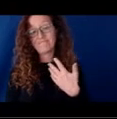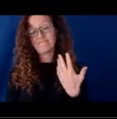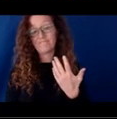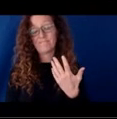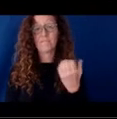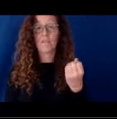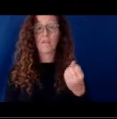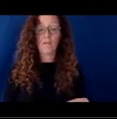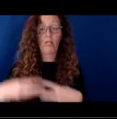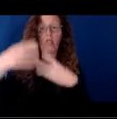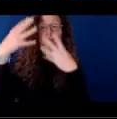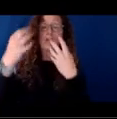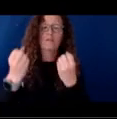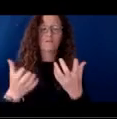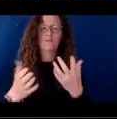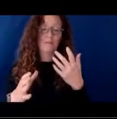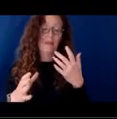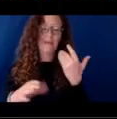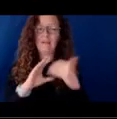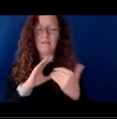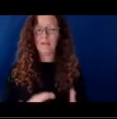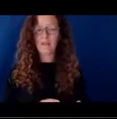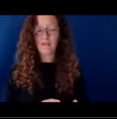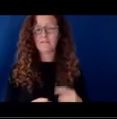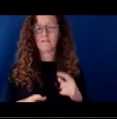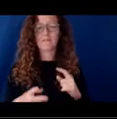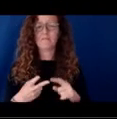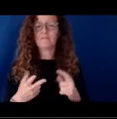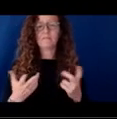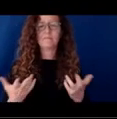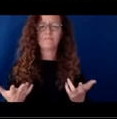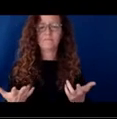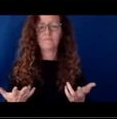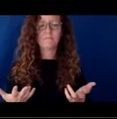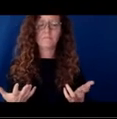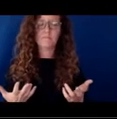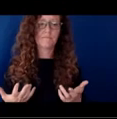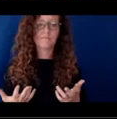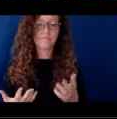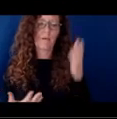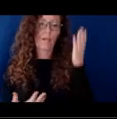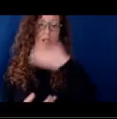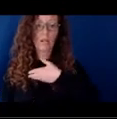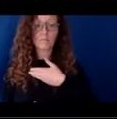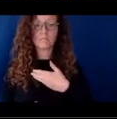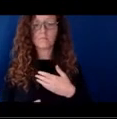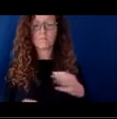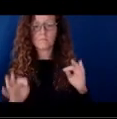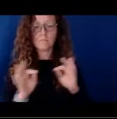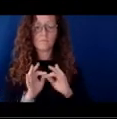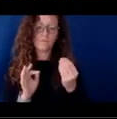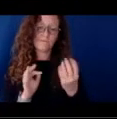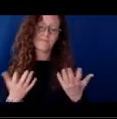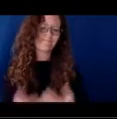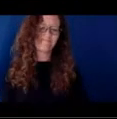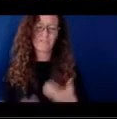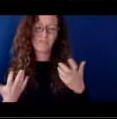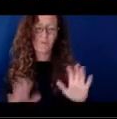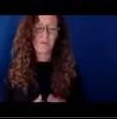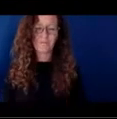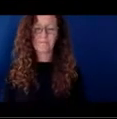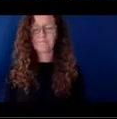overloading and there's just too much and people then miss important or vital data.